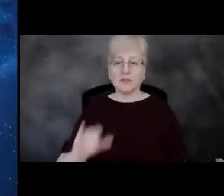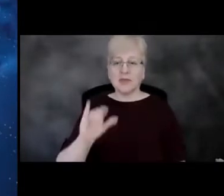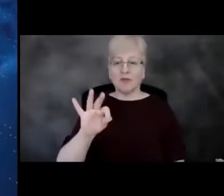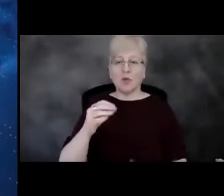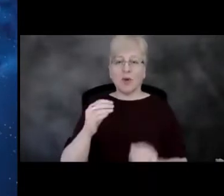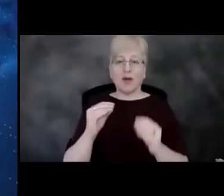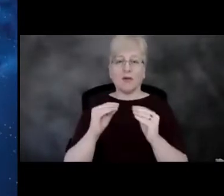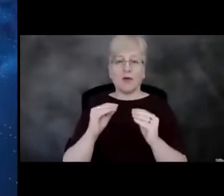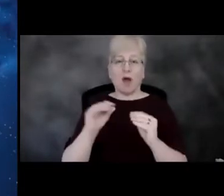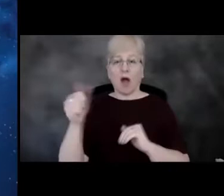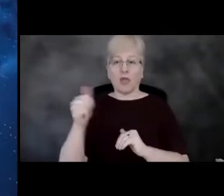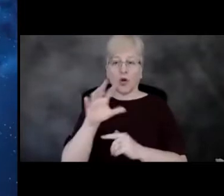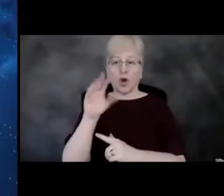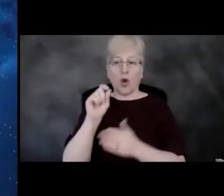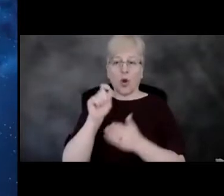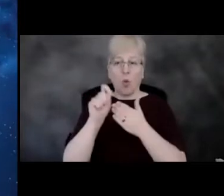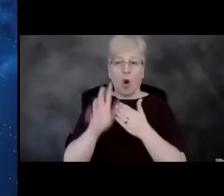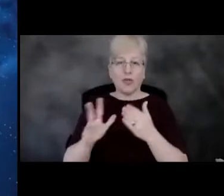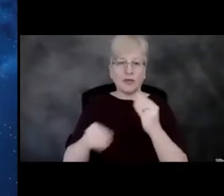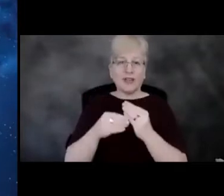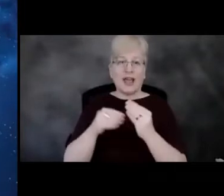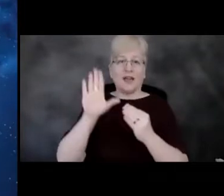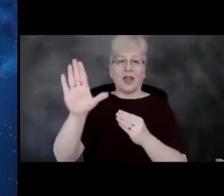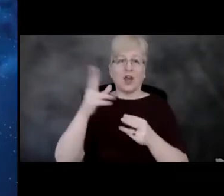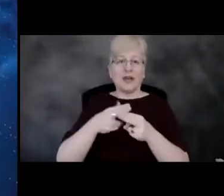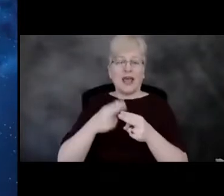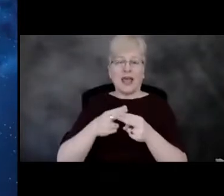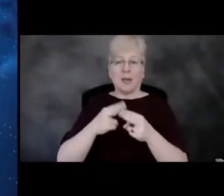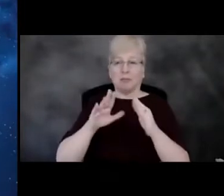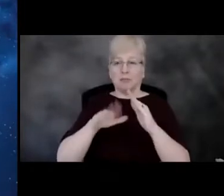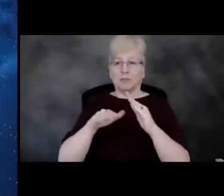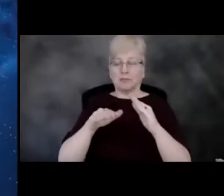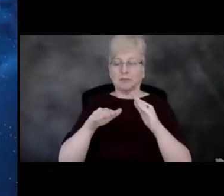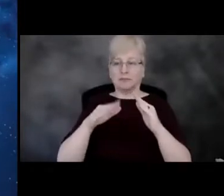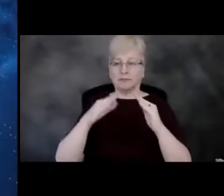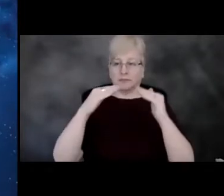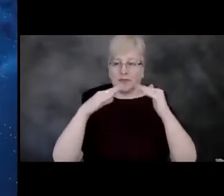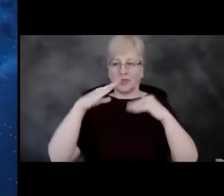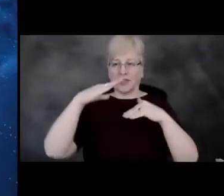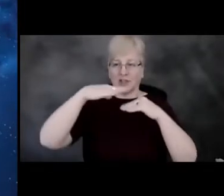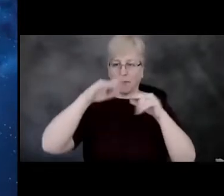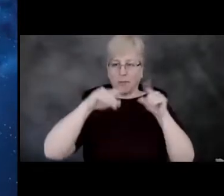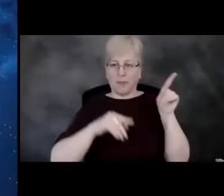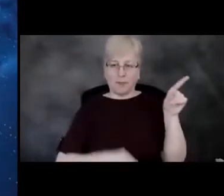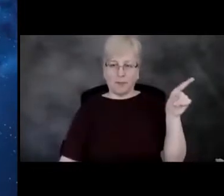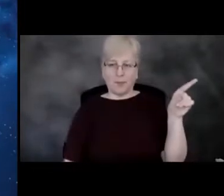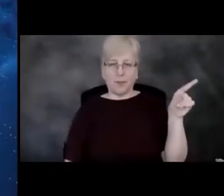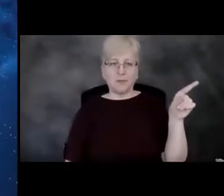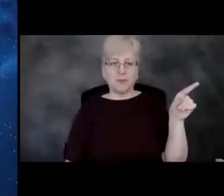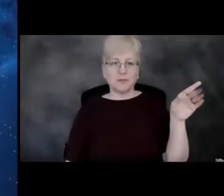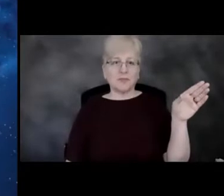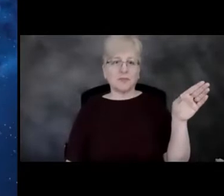16:42:03 And even if you spell you're own name wrong, you can still corrected their